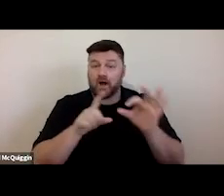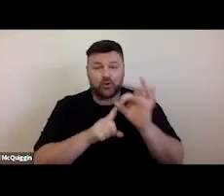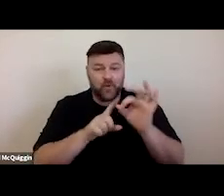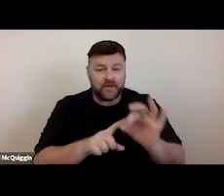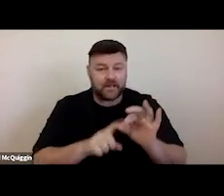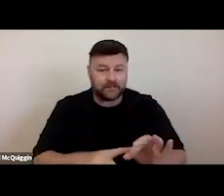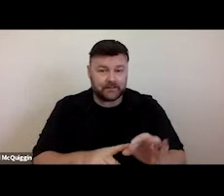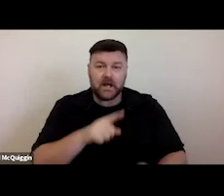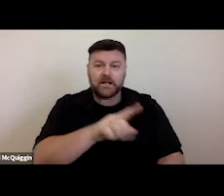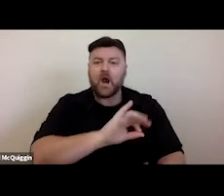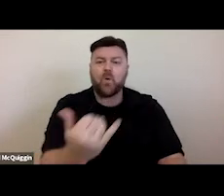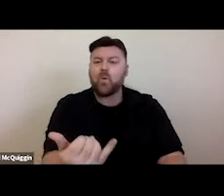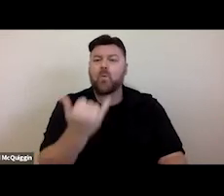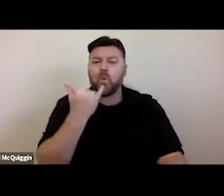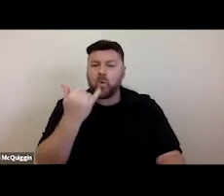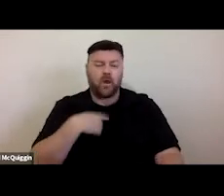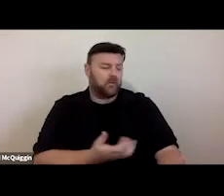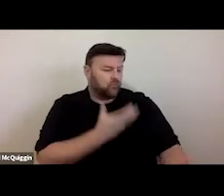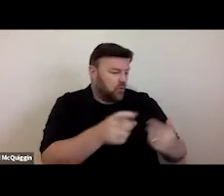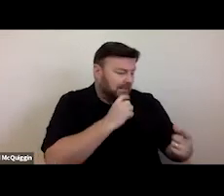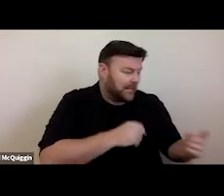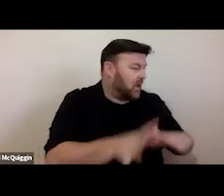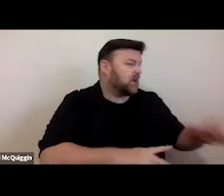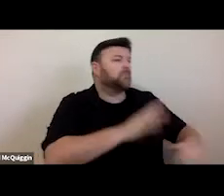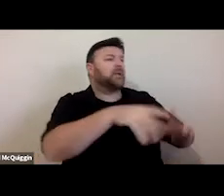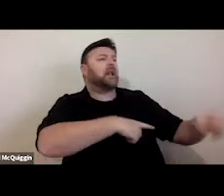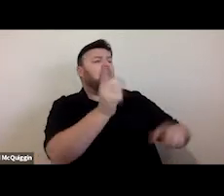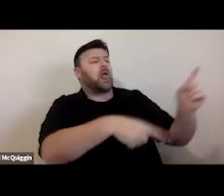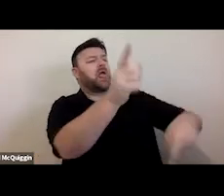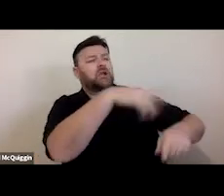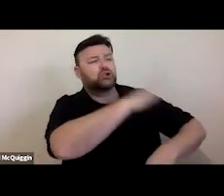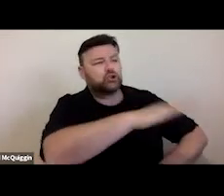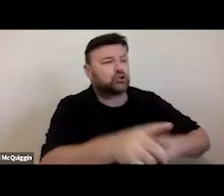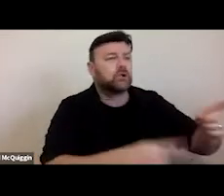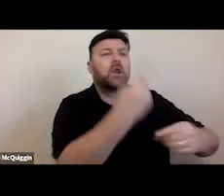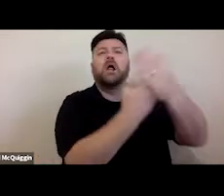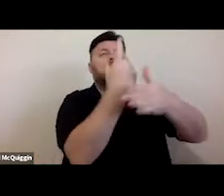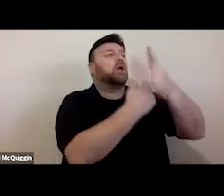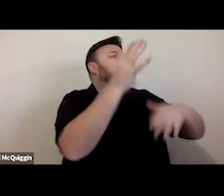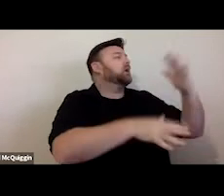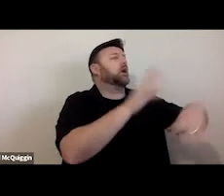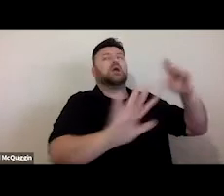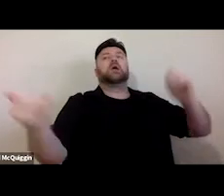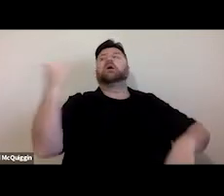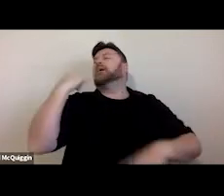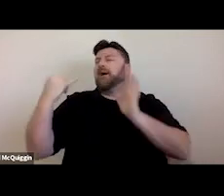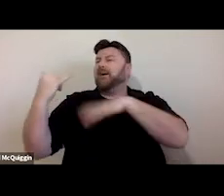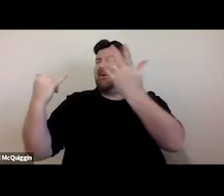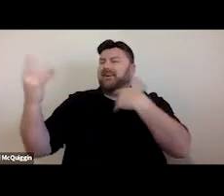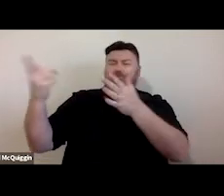ringing you up when you're trying to cook dinner and you've got the kids, and ra-ra, and this is going on, and you give them any old answer to get